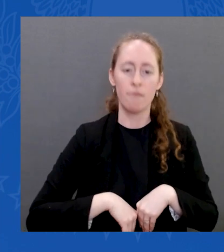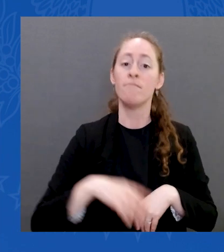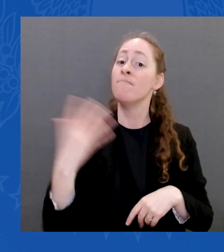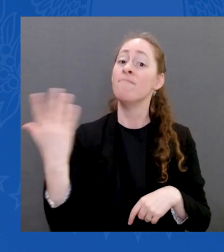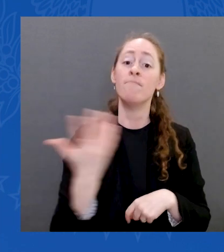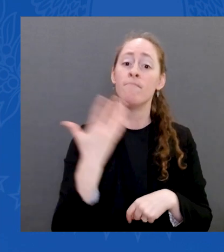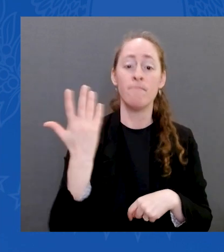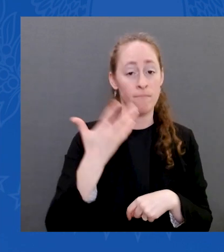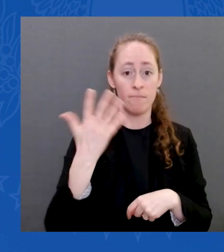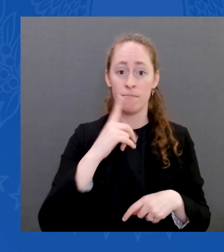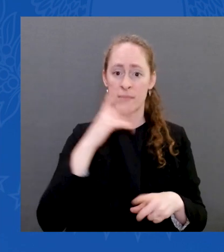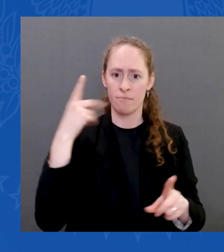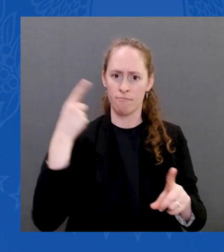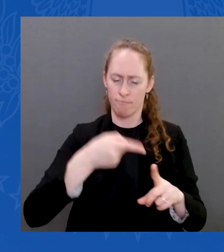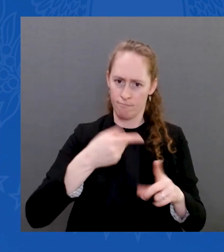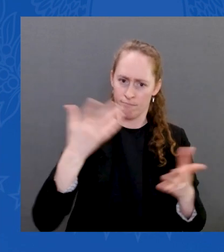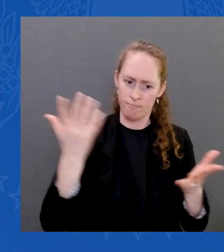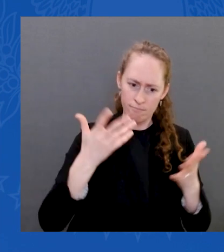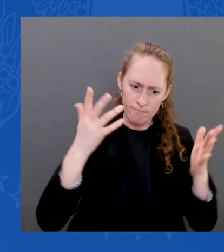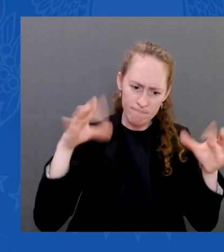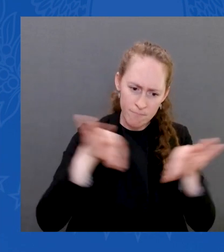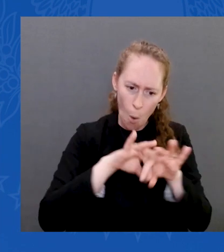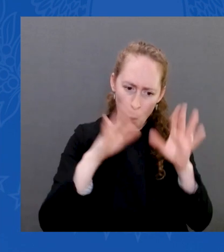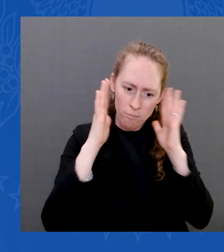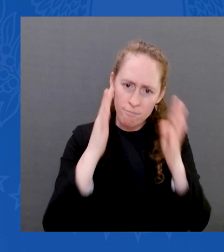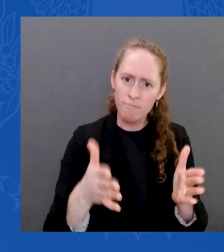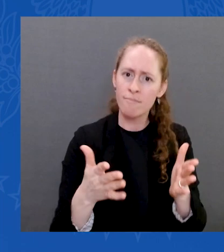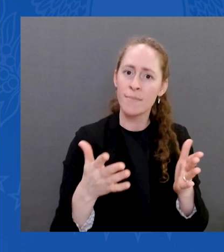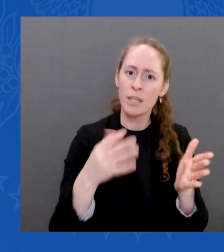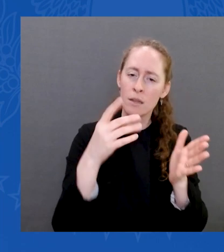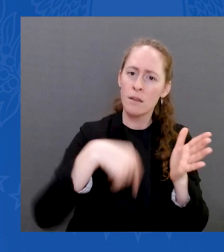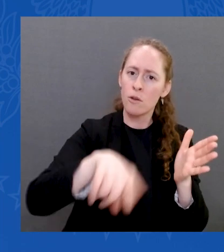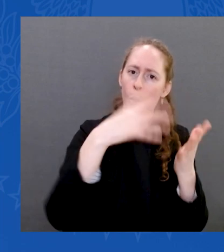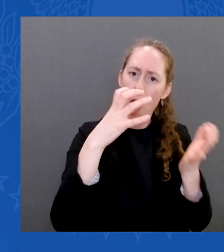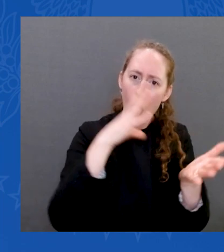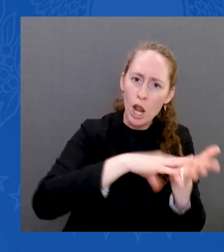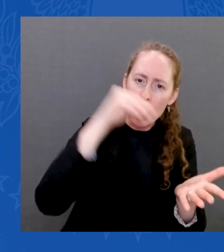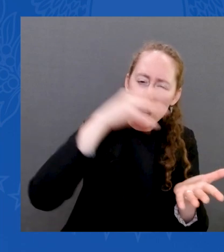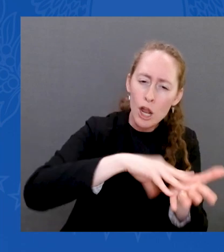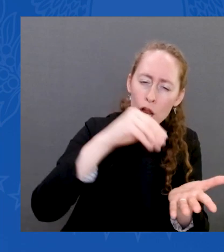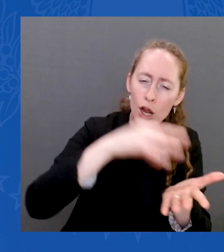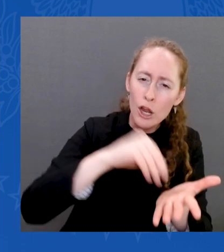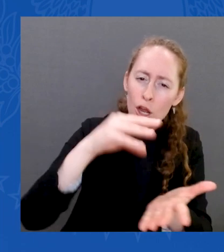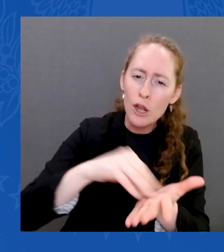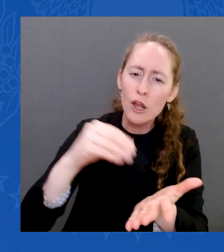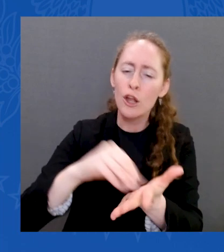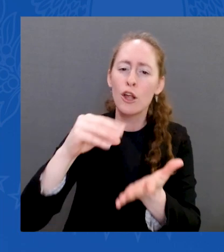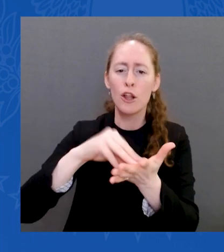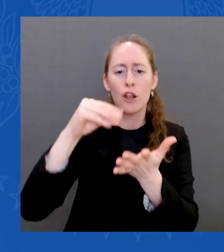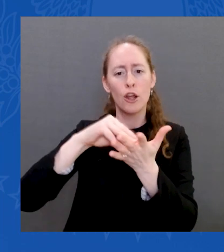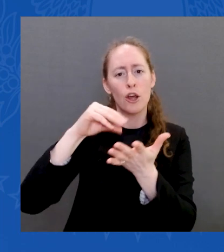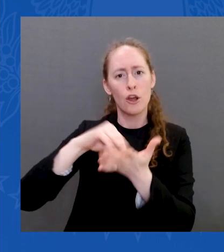Stills must see themselves in the classrooms and the curriculum in order to empower and to engage.